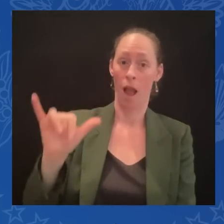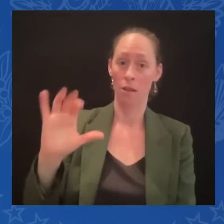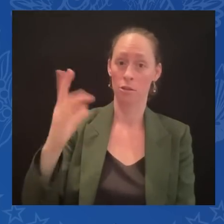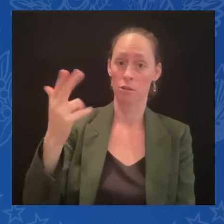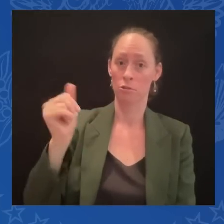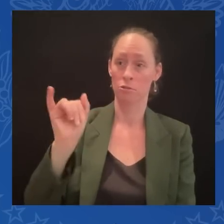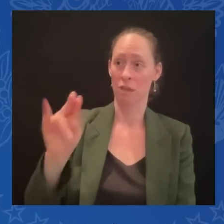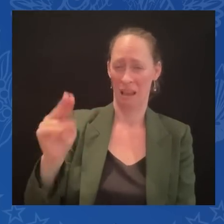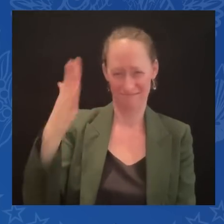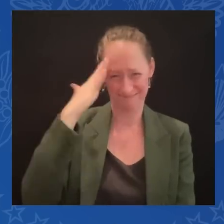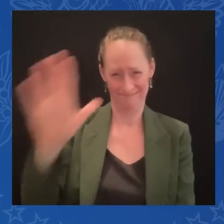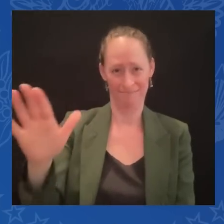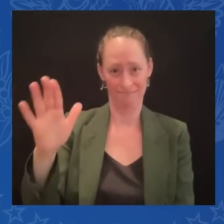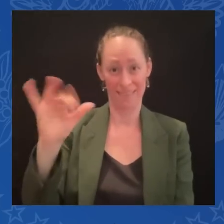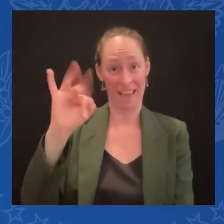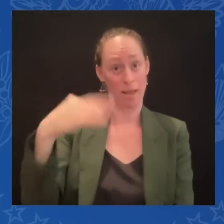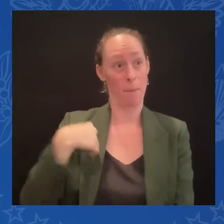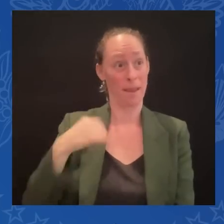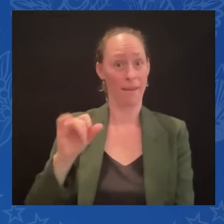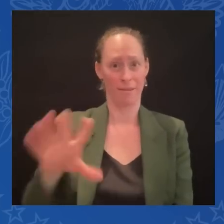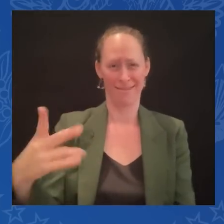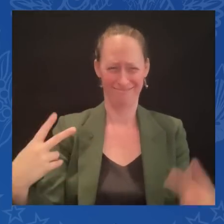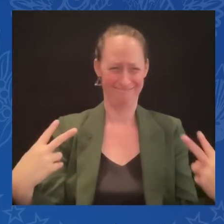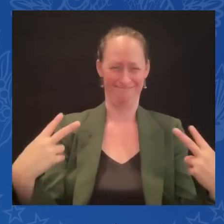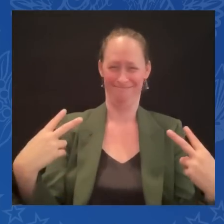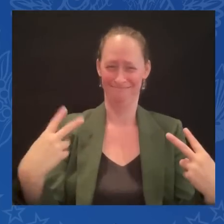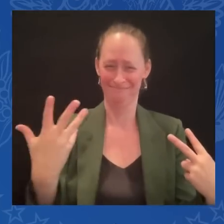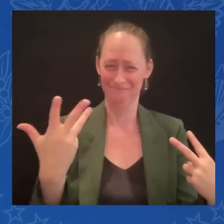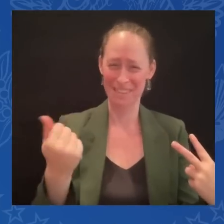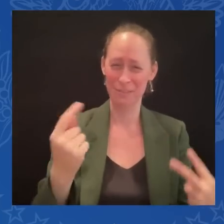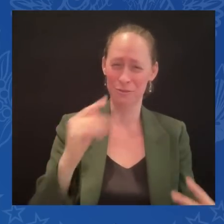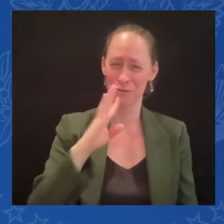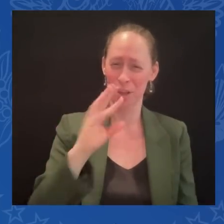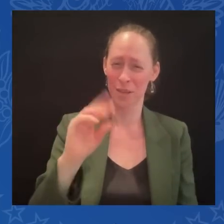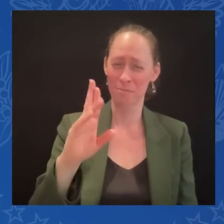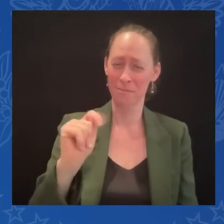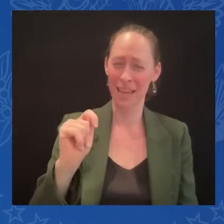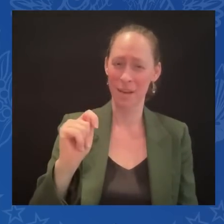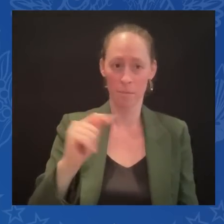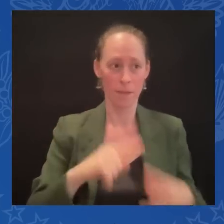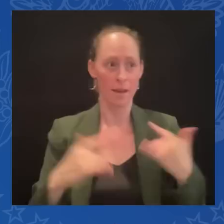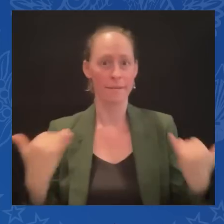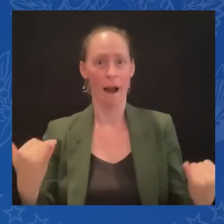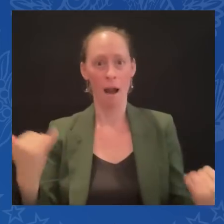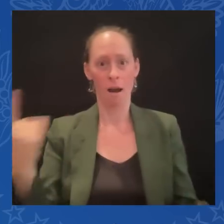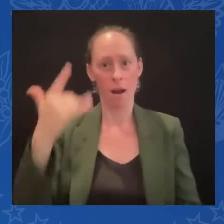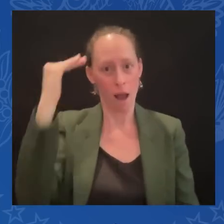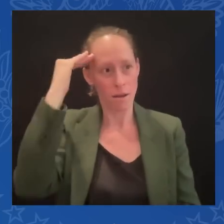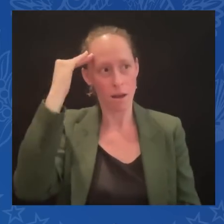But today, after delays in parts and products, everybody knows why supply chains matter.